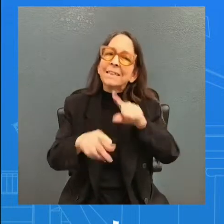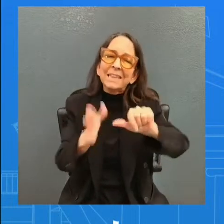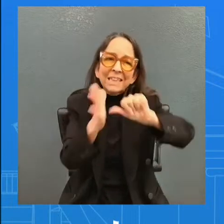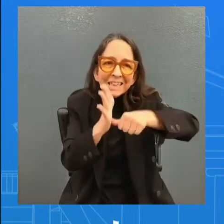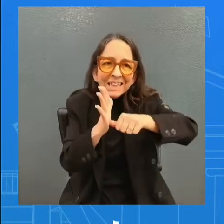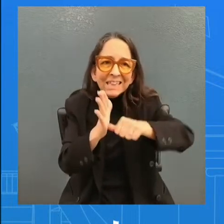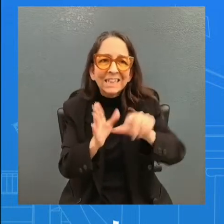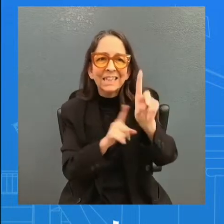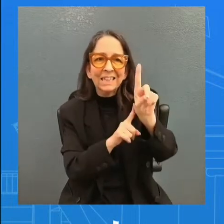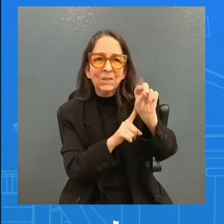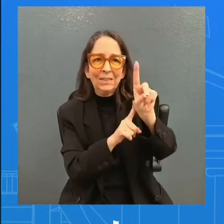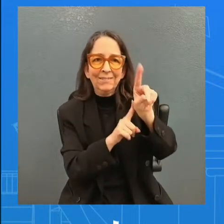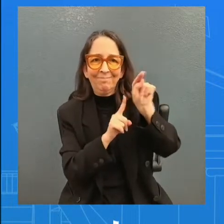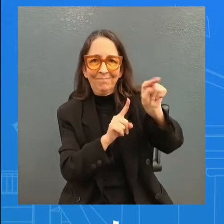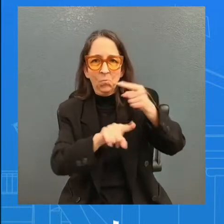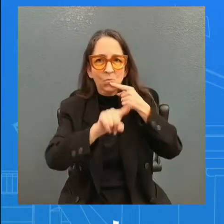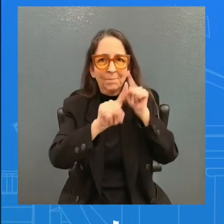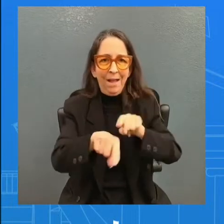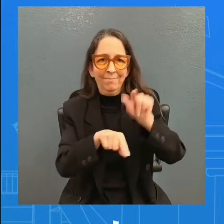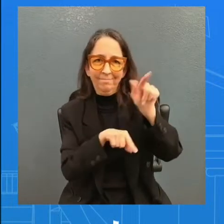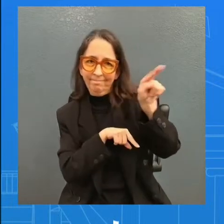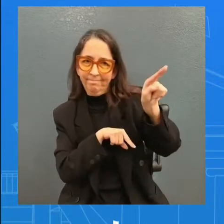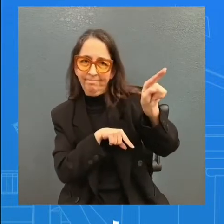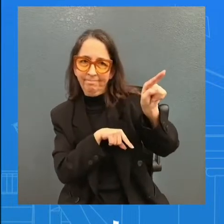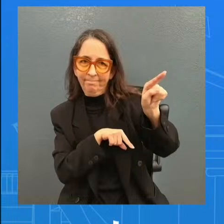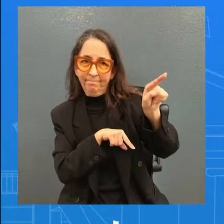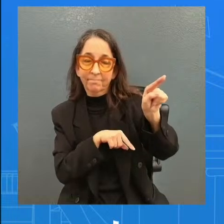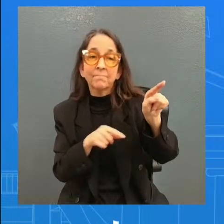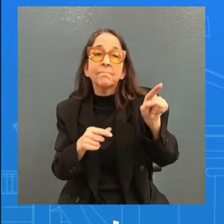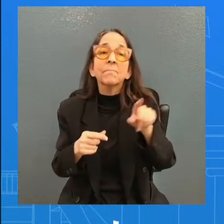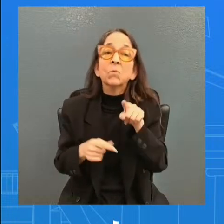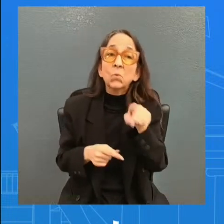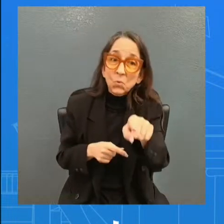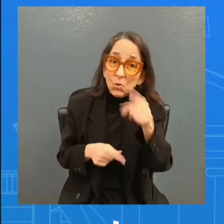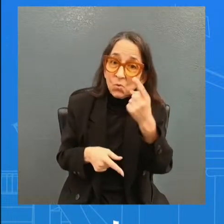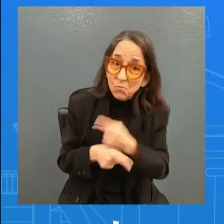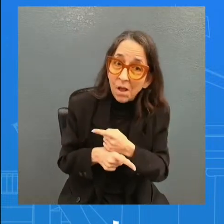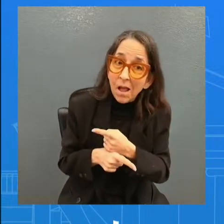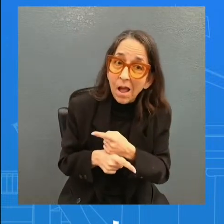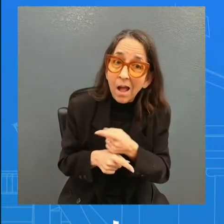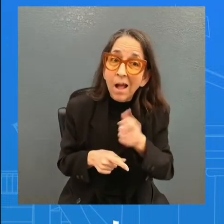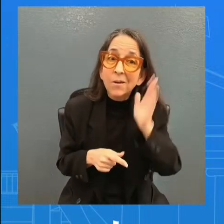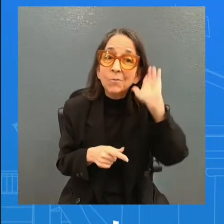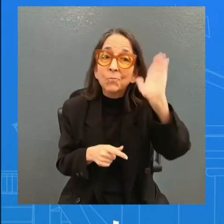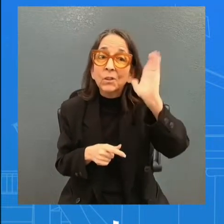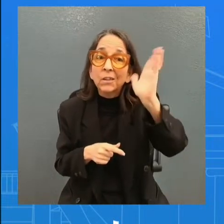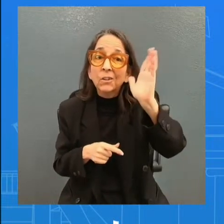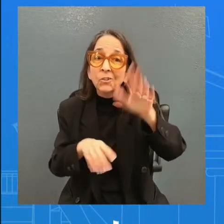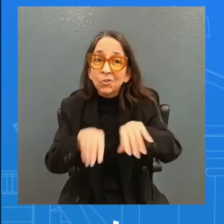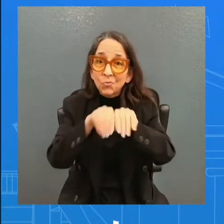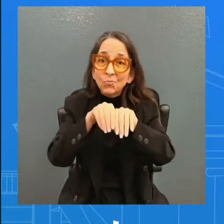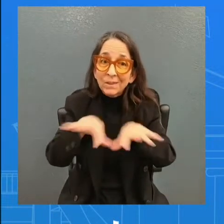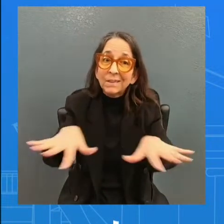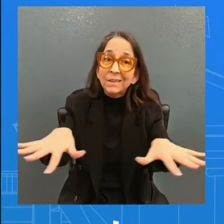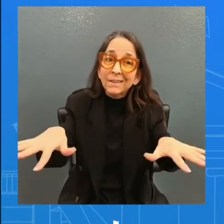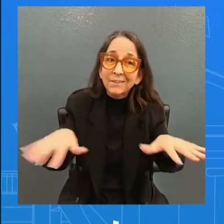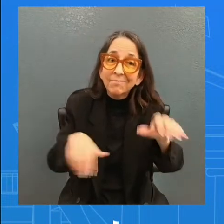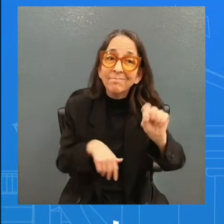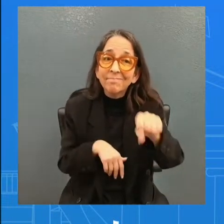the bulletin was put out. And what I can say is: DHS and law enforcement remain vigilant to any potential copycat.